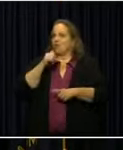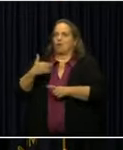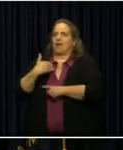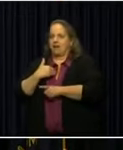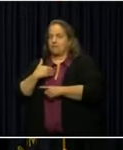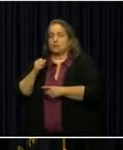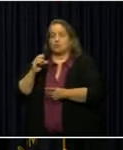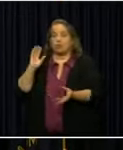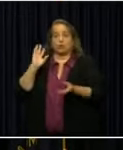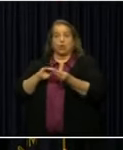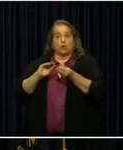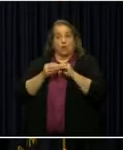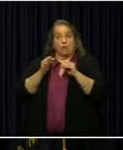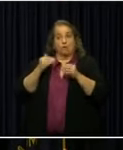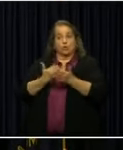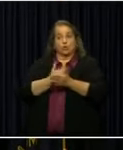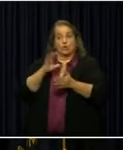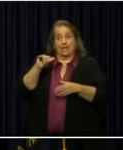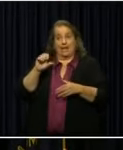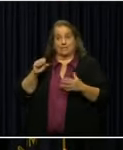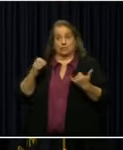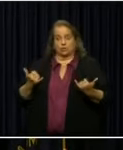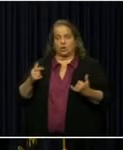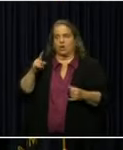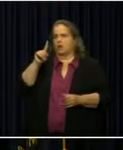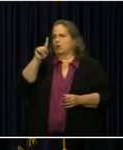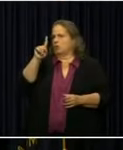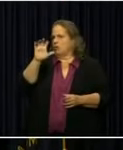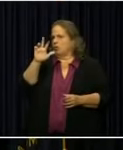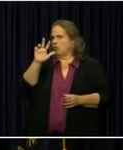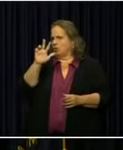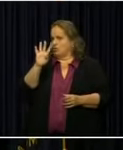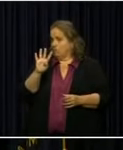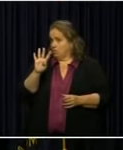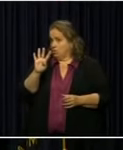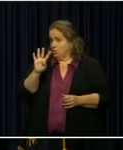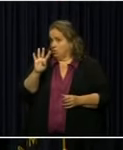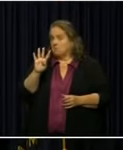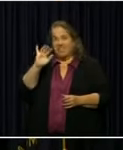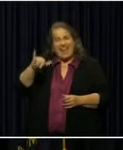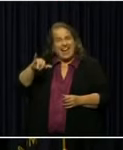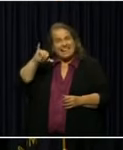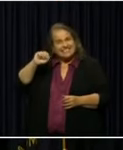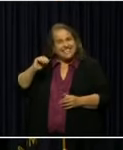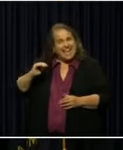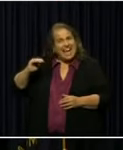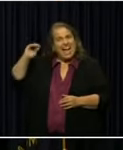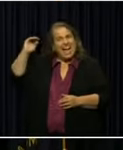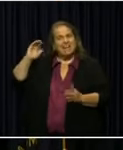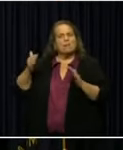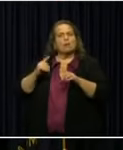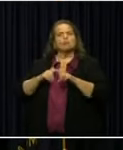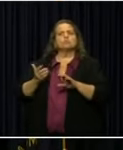YESTERDAY. EVER RECOVERED, 979.